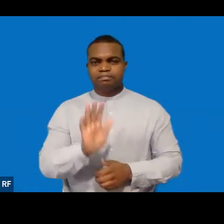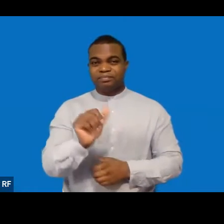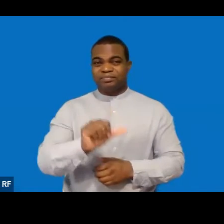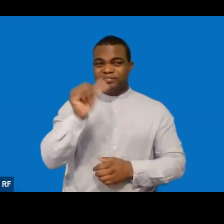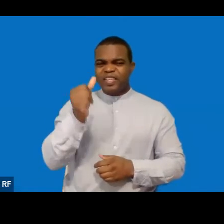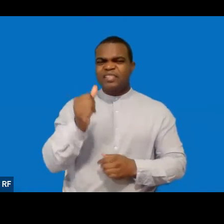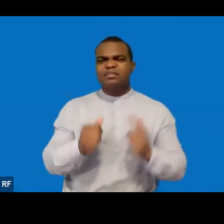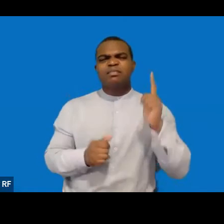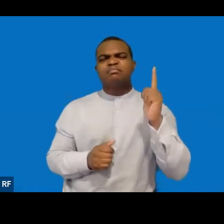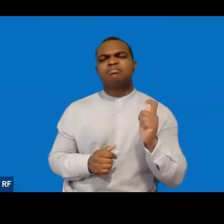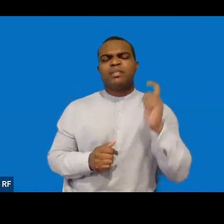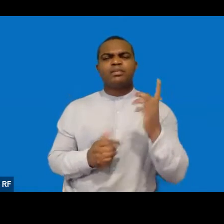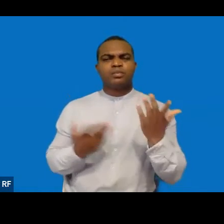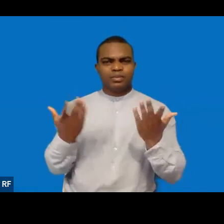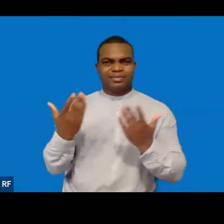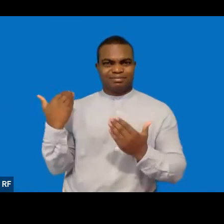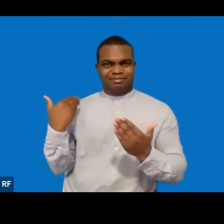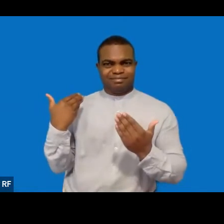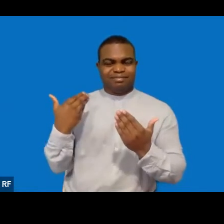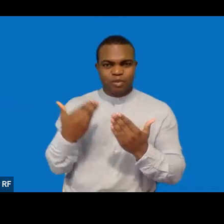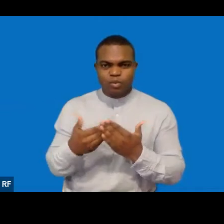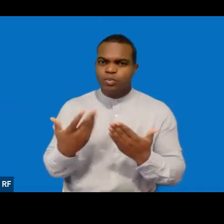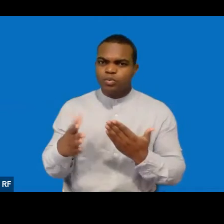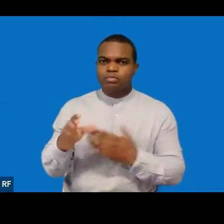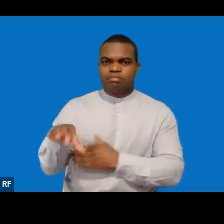It started to be a concretedemand of the disability movement